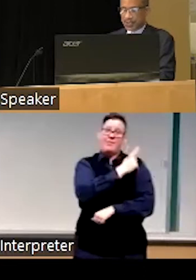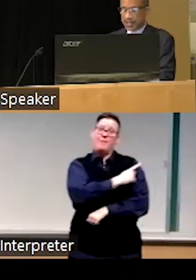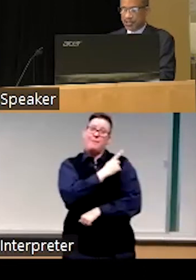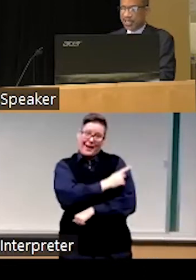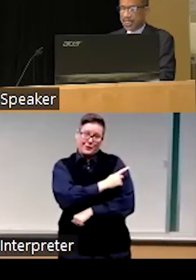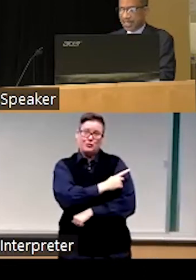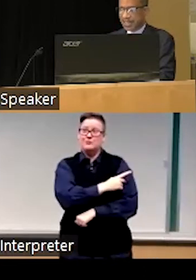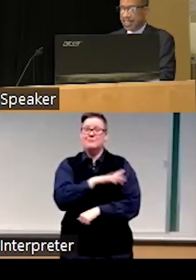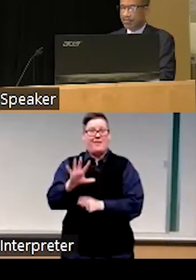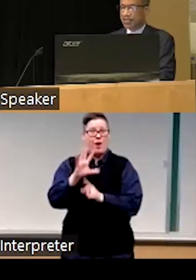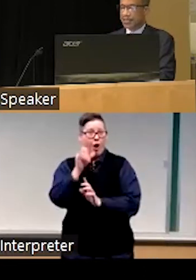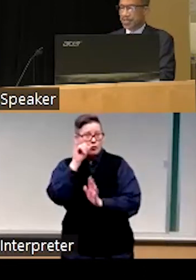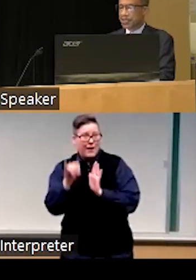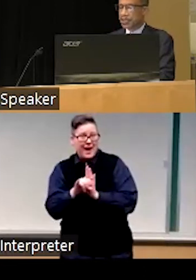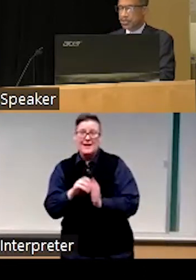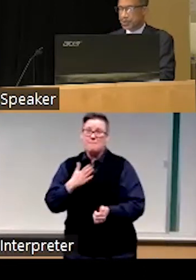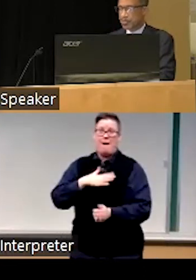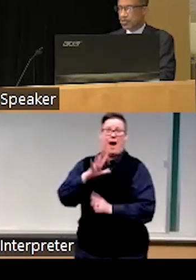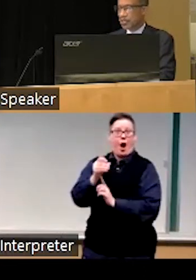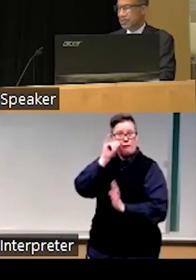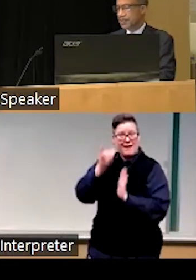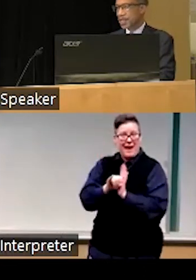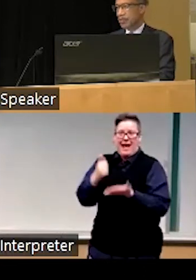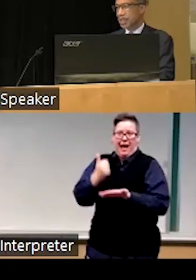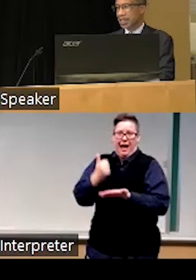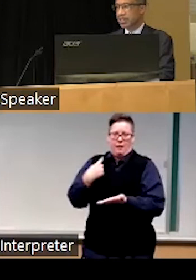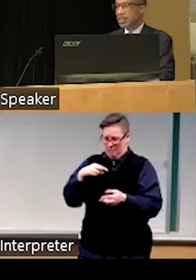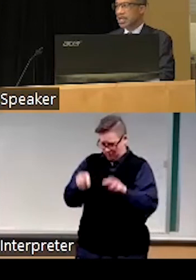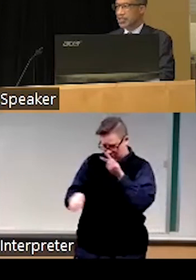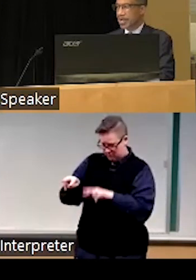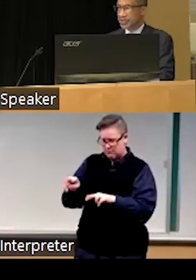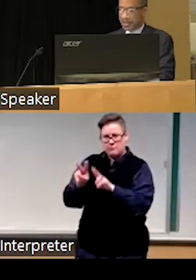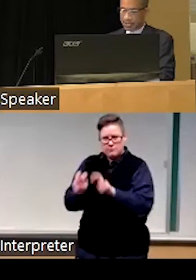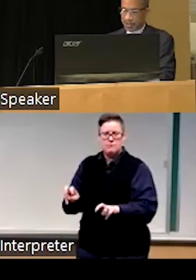person's cultural identity itself gives us Clues important Clues as to how we can address their